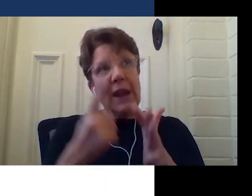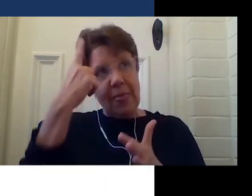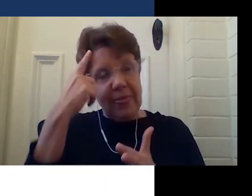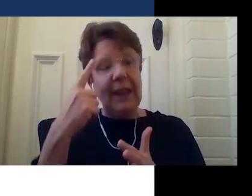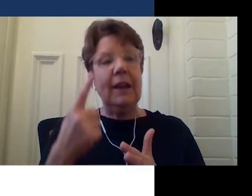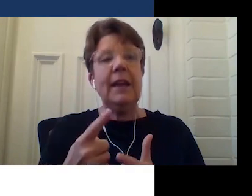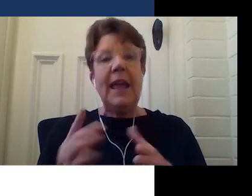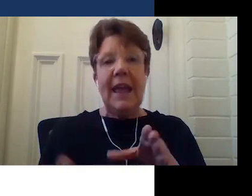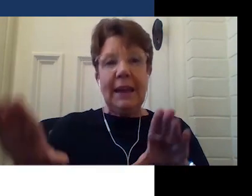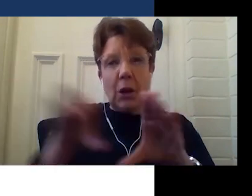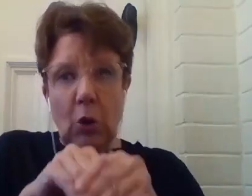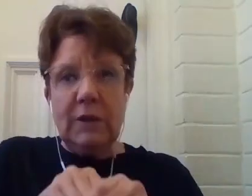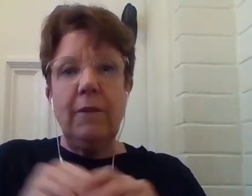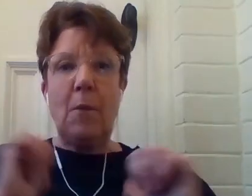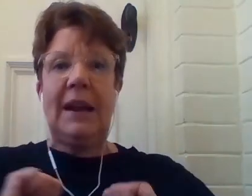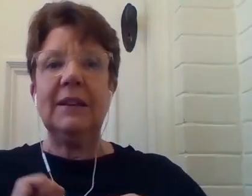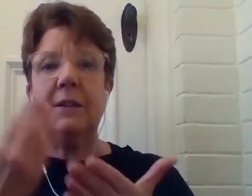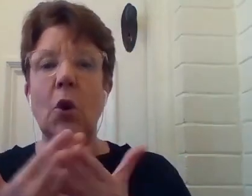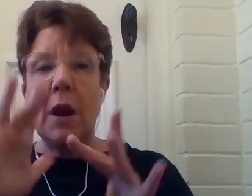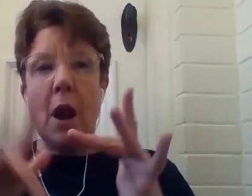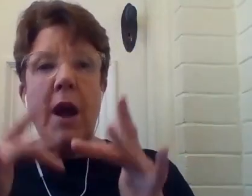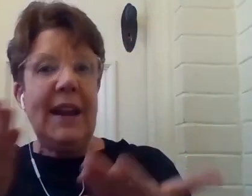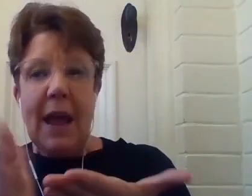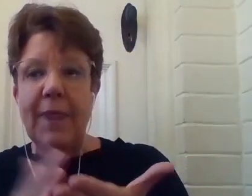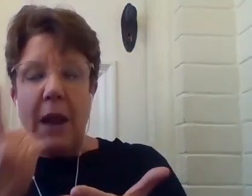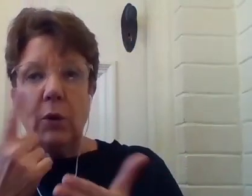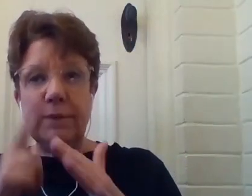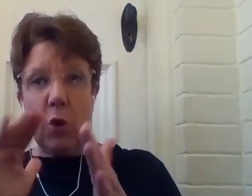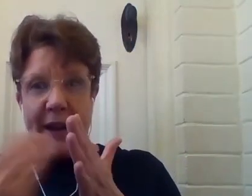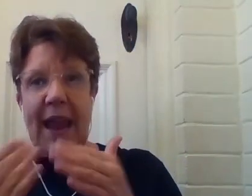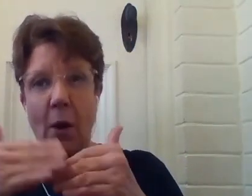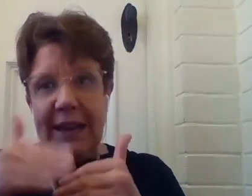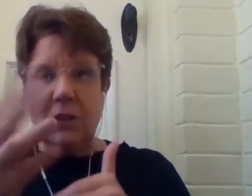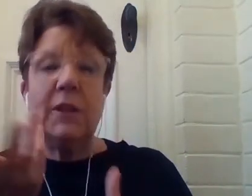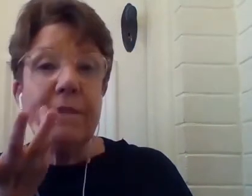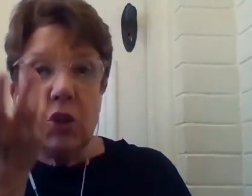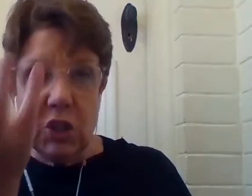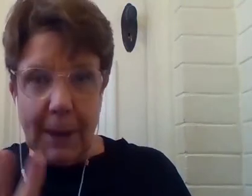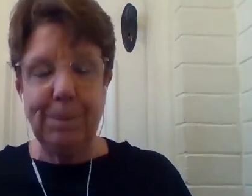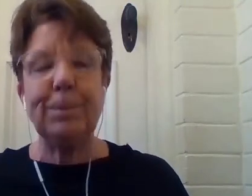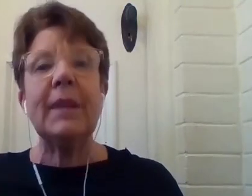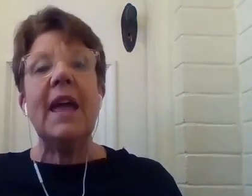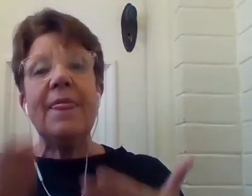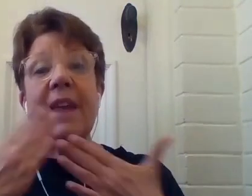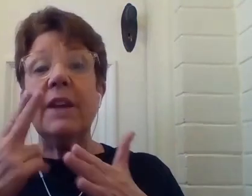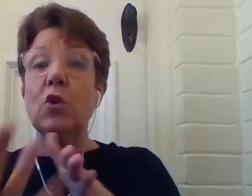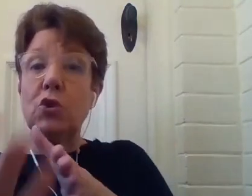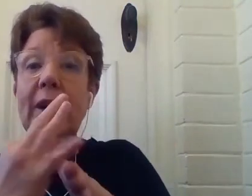like for access and inclusion into the future. Thank you again for joining us today. Thank you, Monica. >> MONICA DAVIDSON: Thank you,